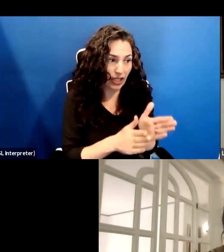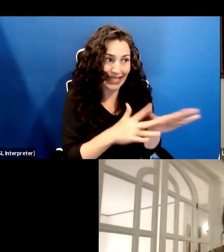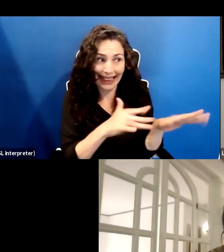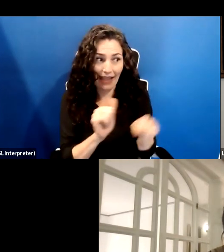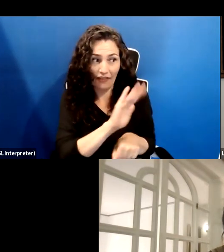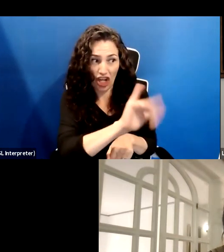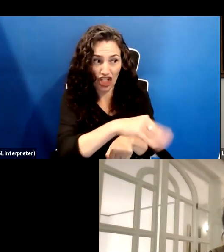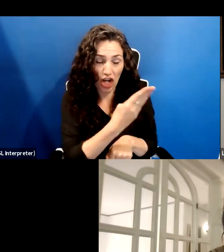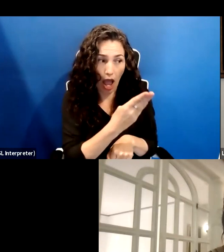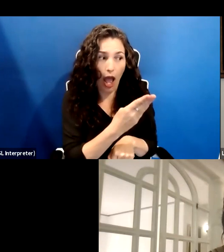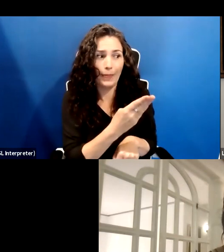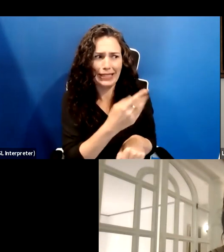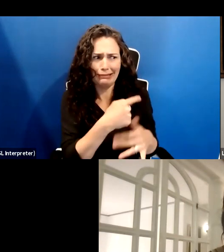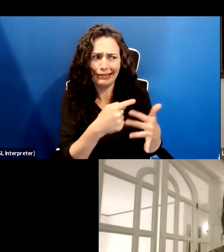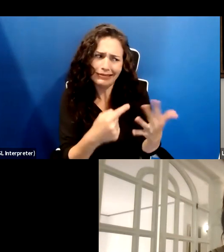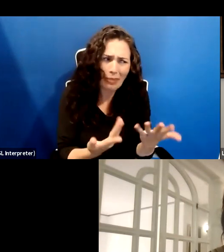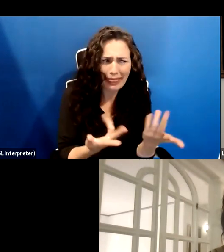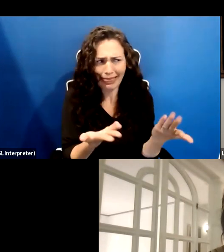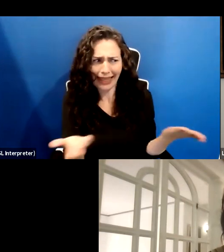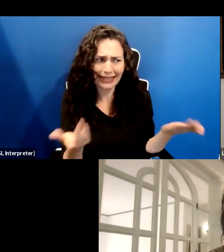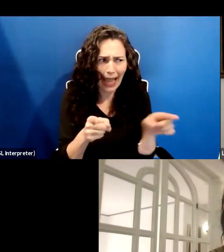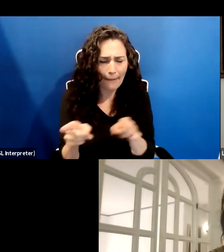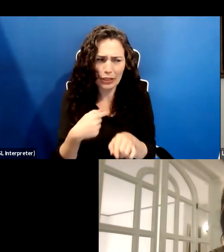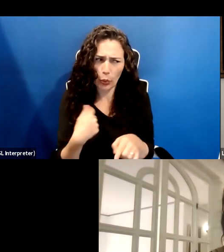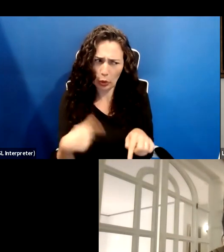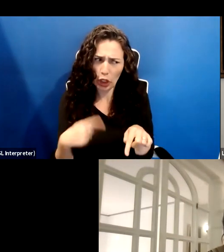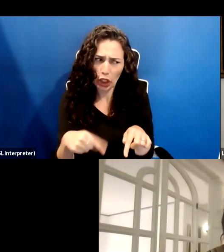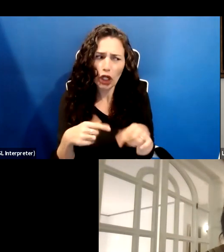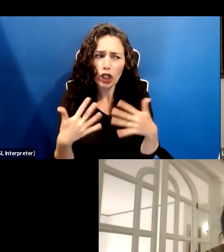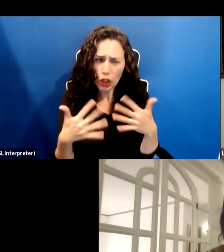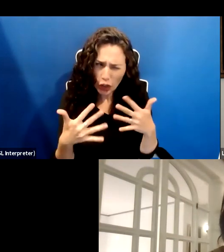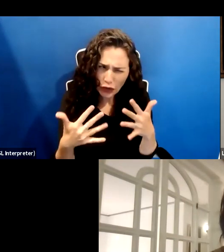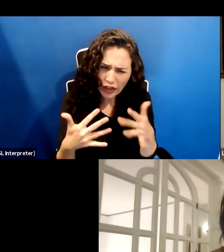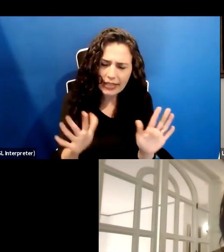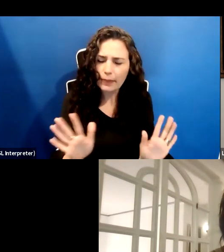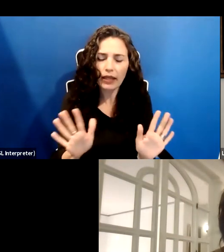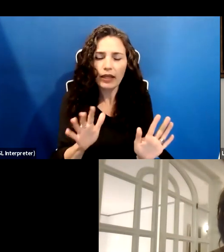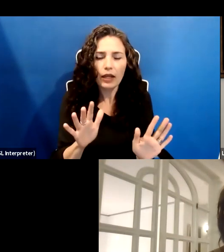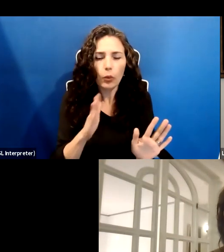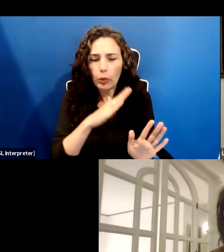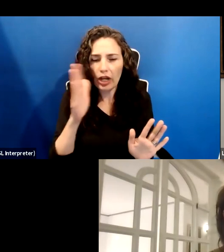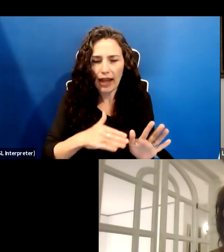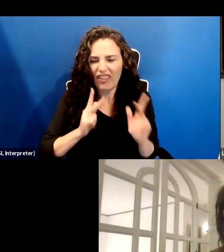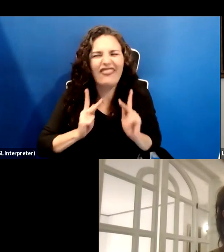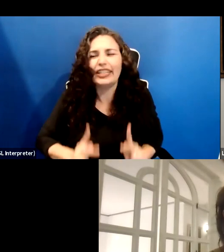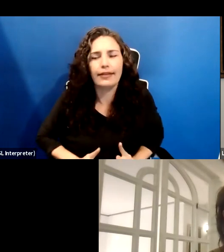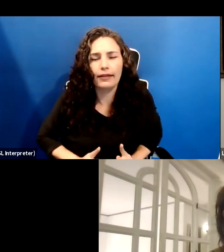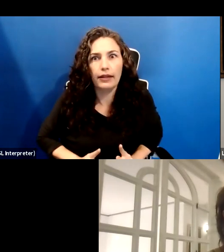And so we were nervous about that. We were never physically worried about ourselves.